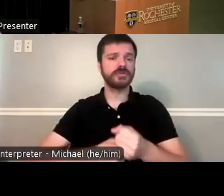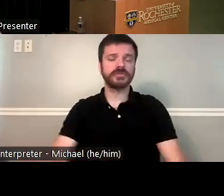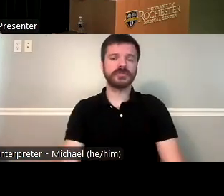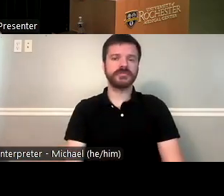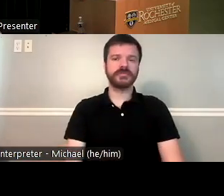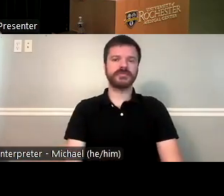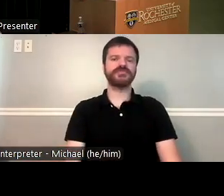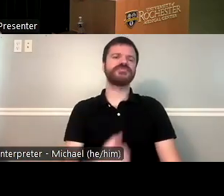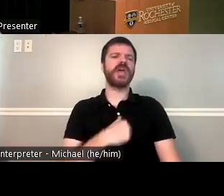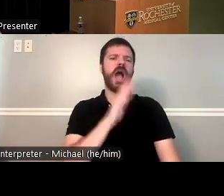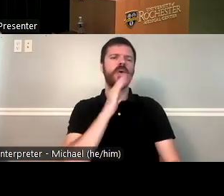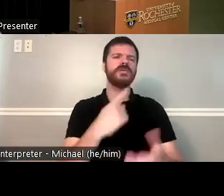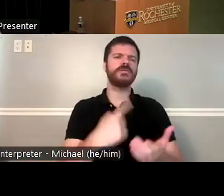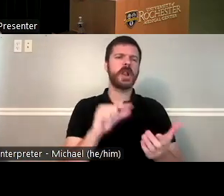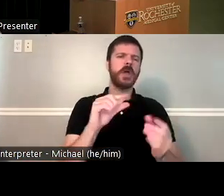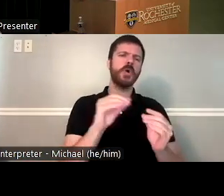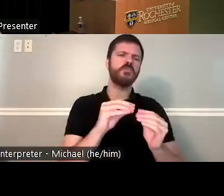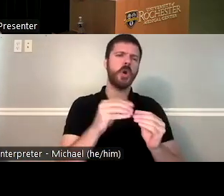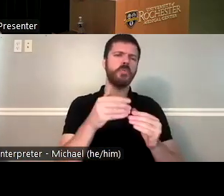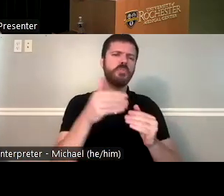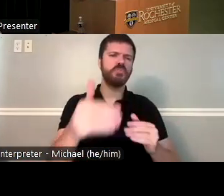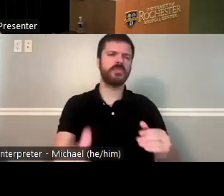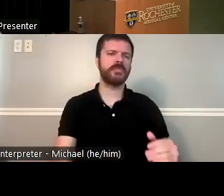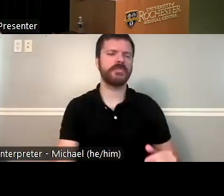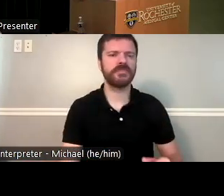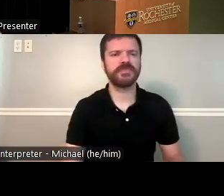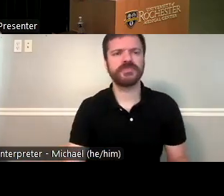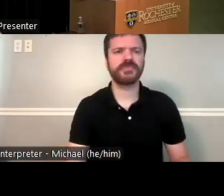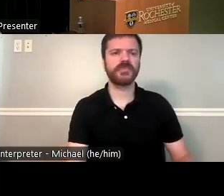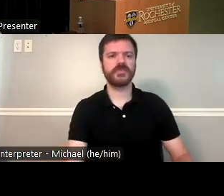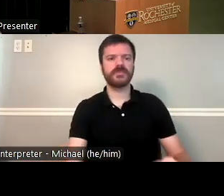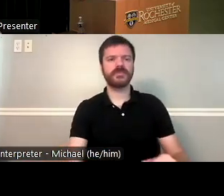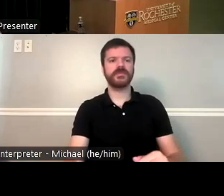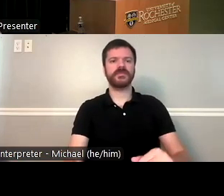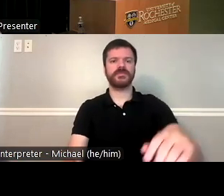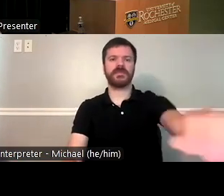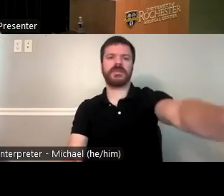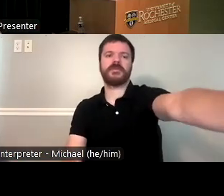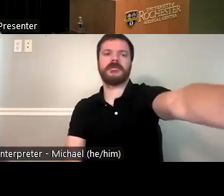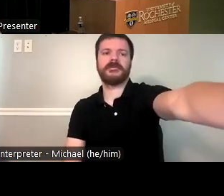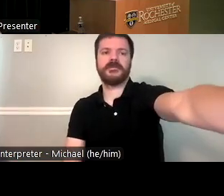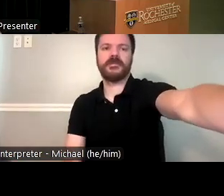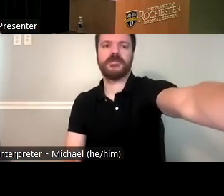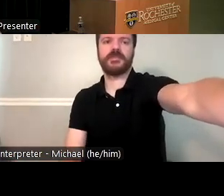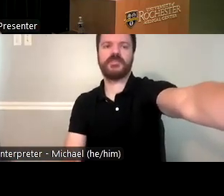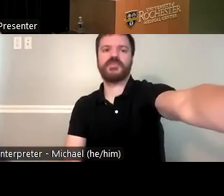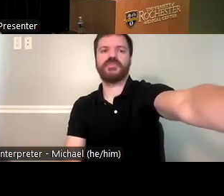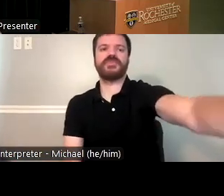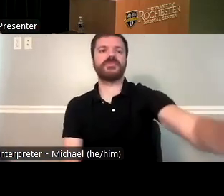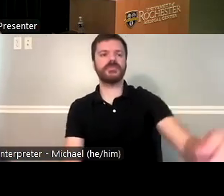little bit more about that in in a minute um but this is something when we we live are in a world